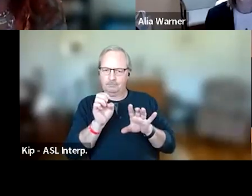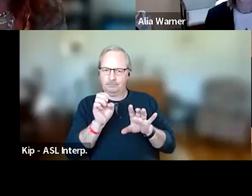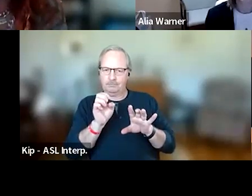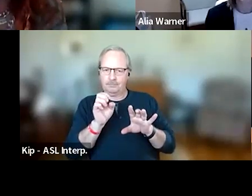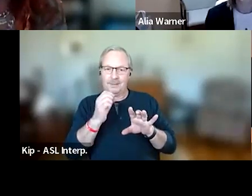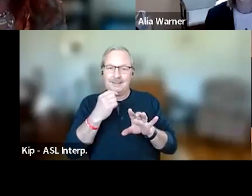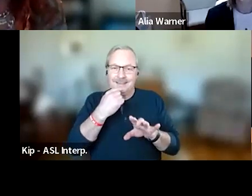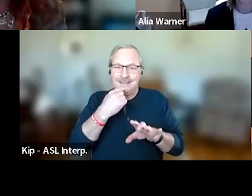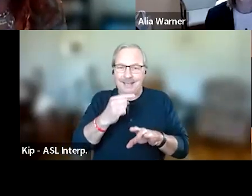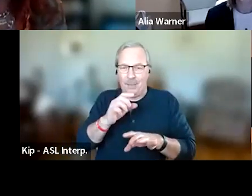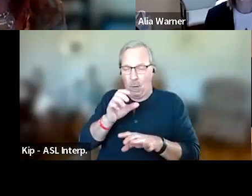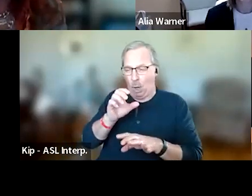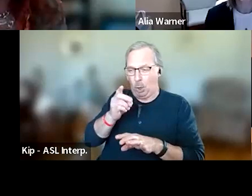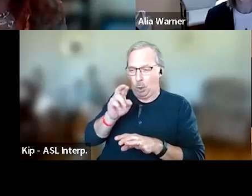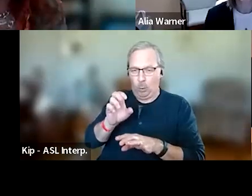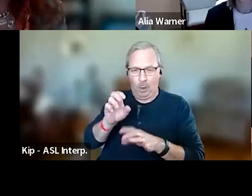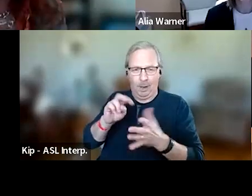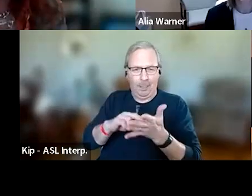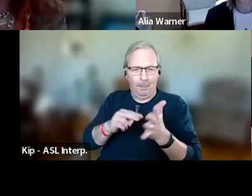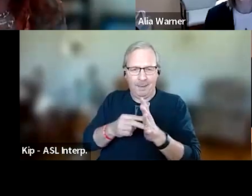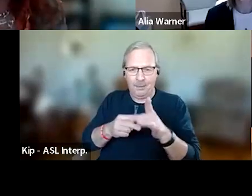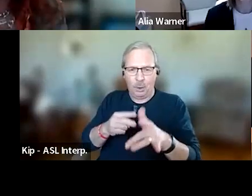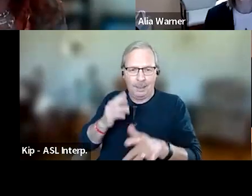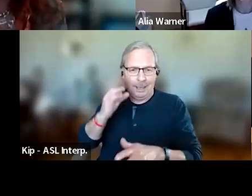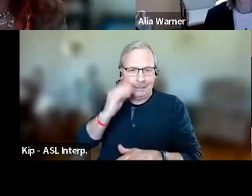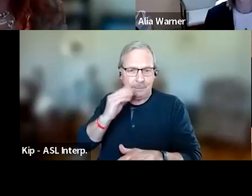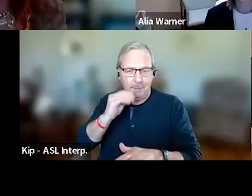doesn't necessarily mean that they're going to experience symptoms the rest of their life.